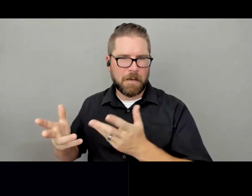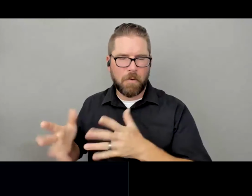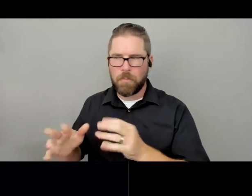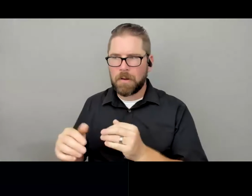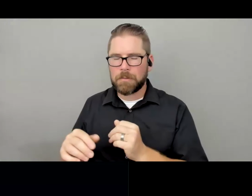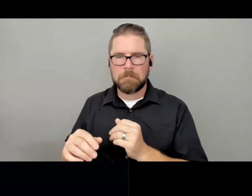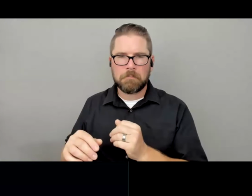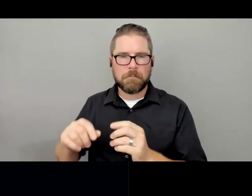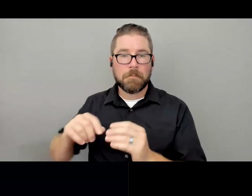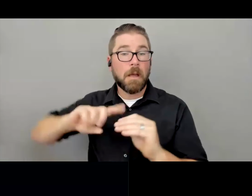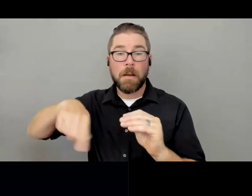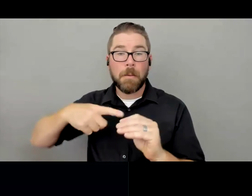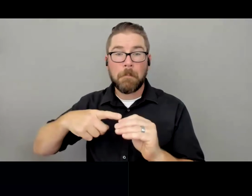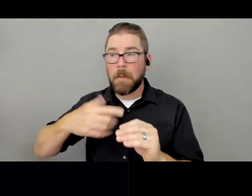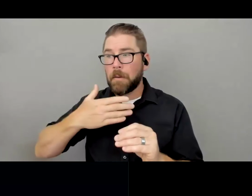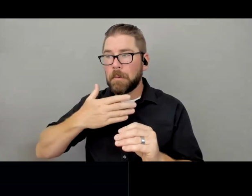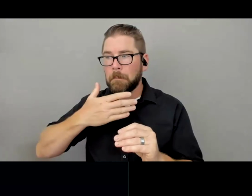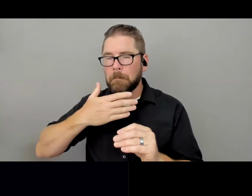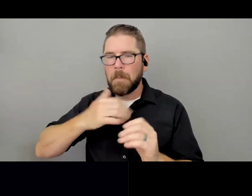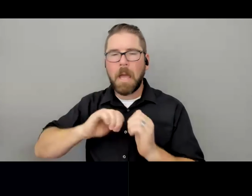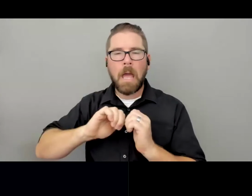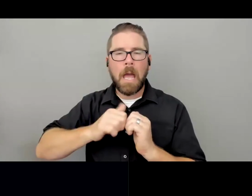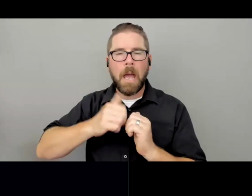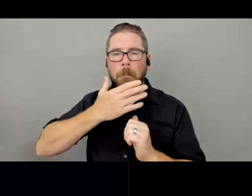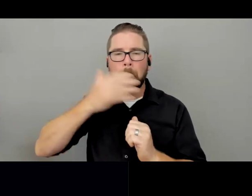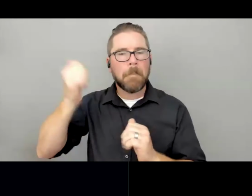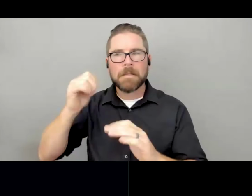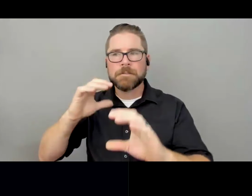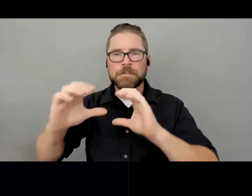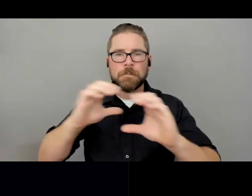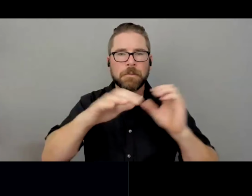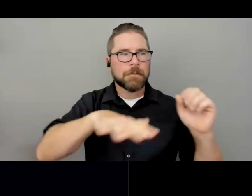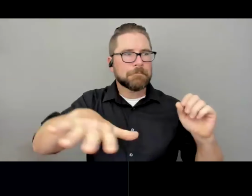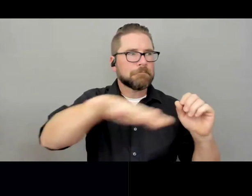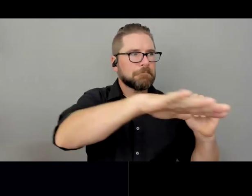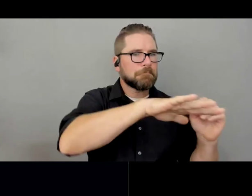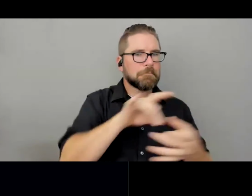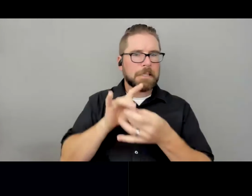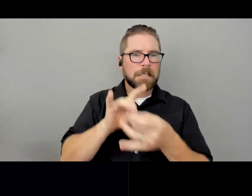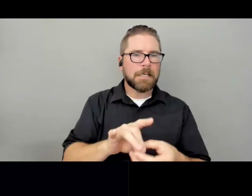with our colleagues across campus regarding Starfish. I saw some votes for Canvas.